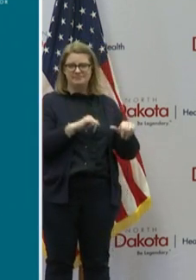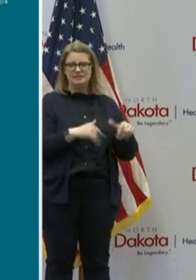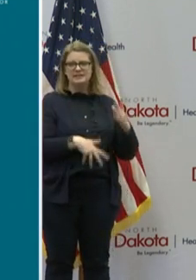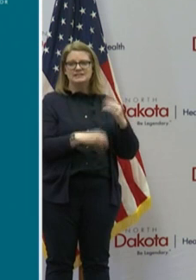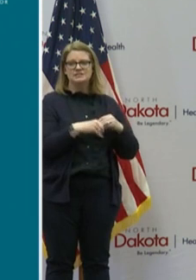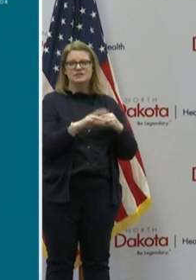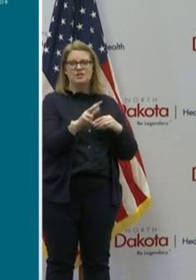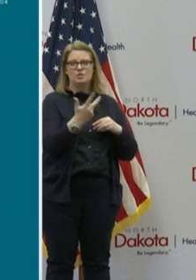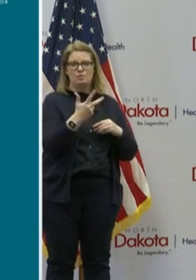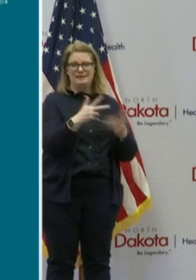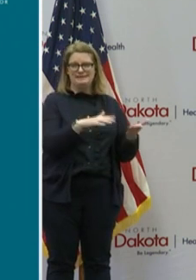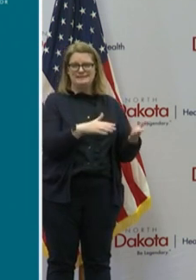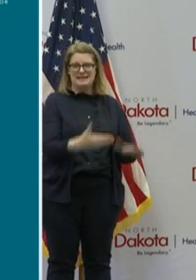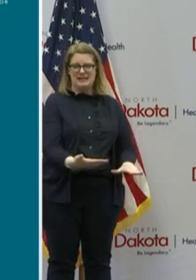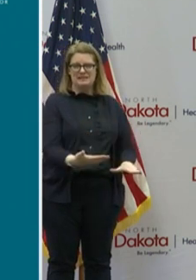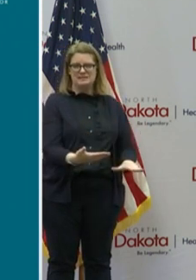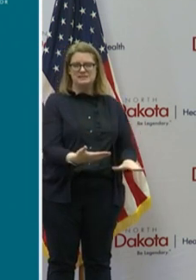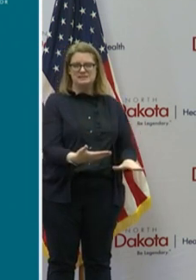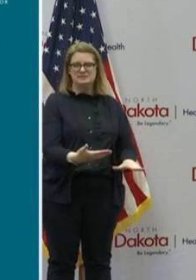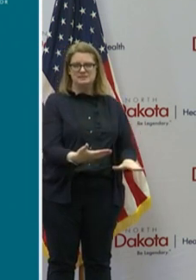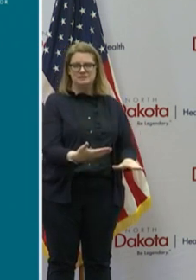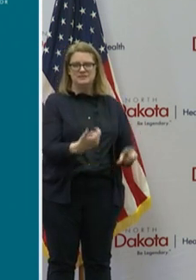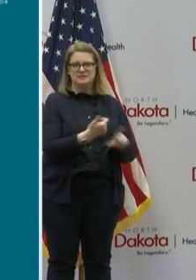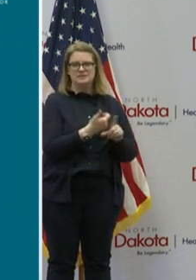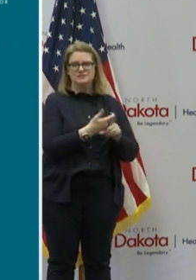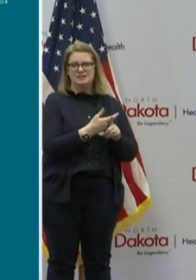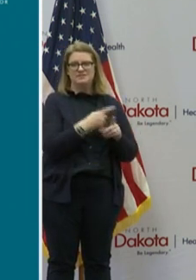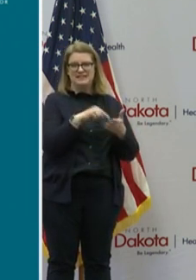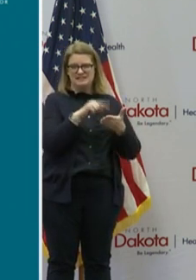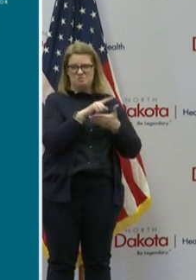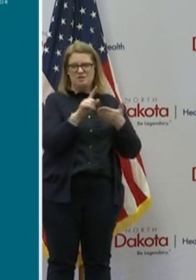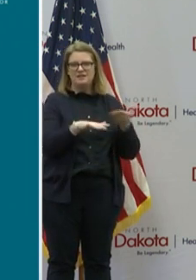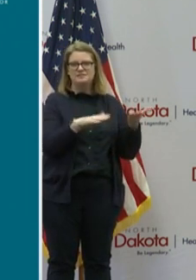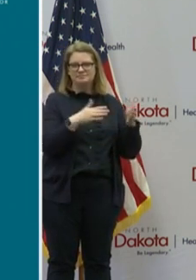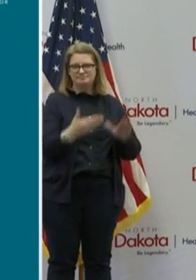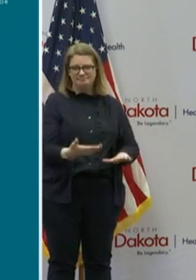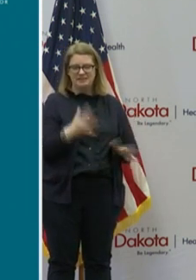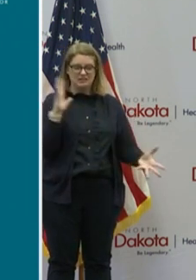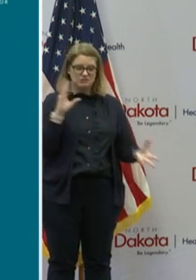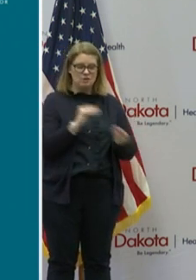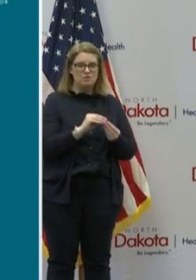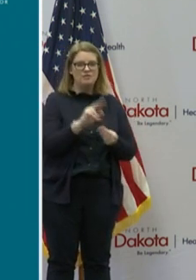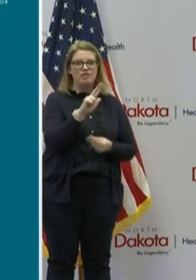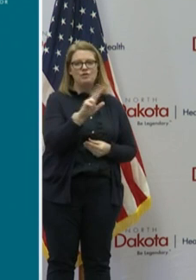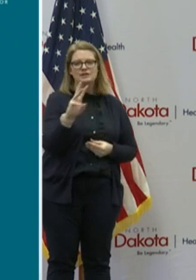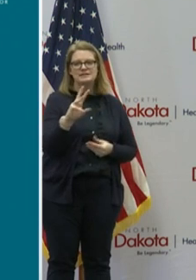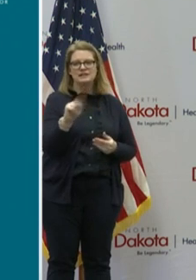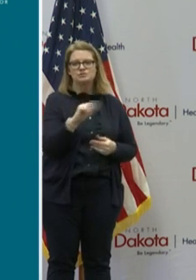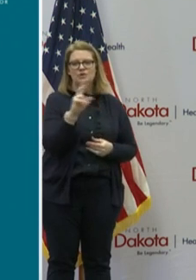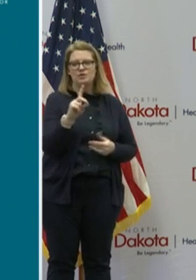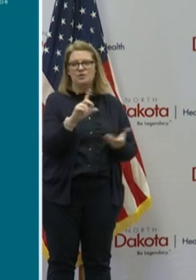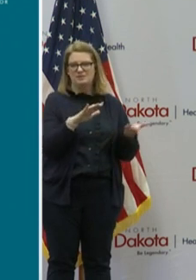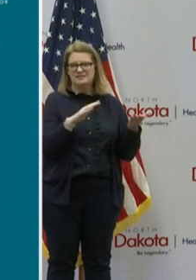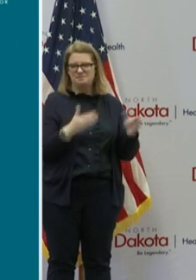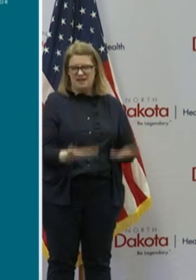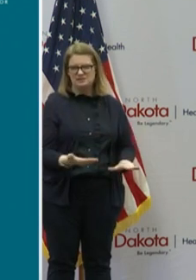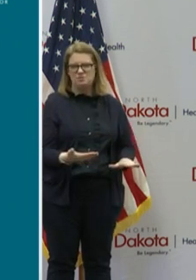SEEN SINCE MARCH 29th. SADLY, WE MUST ALSO REPORT THREE ADDITIONAL DEATHS THAT